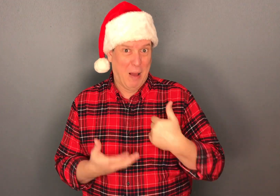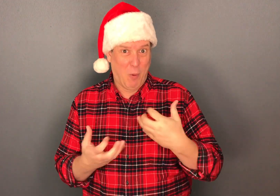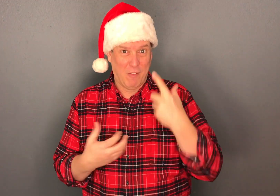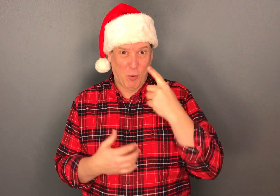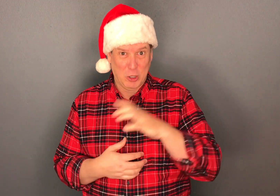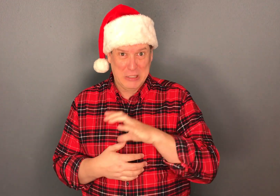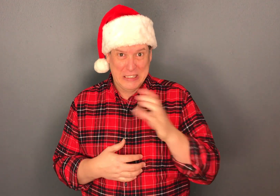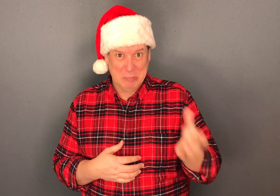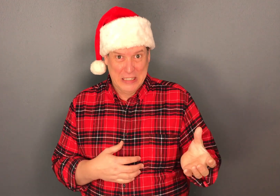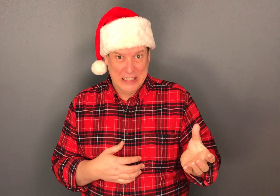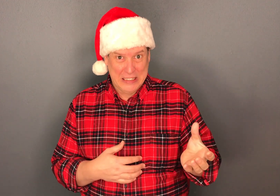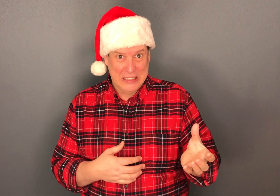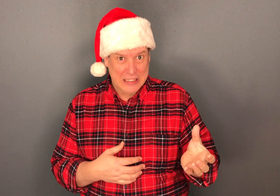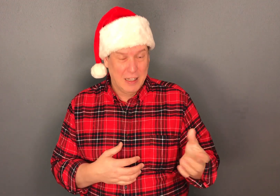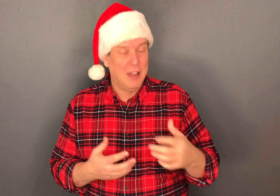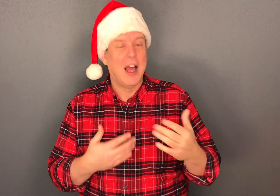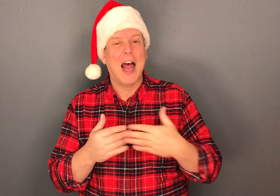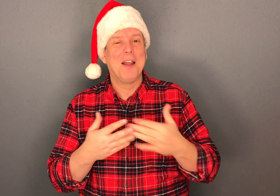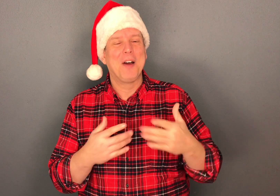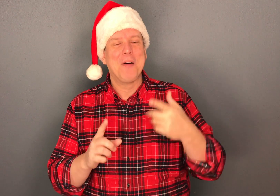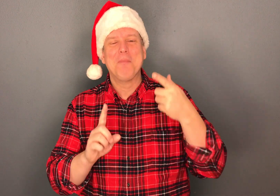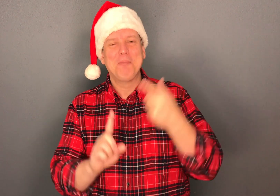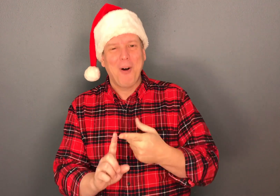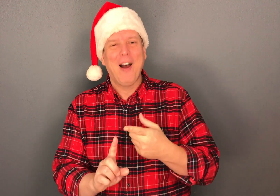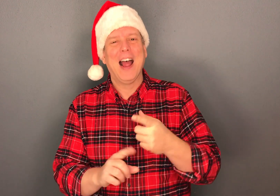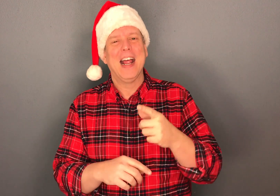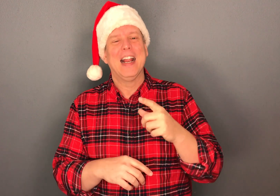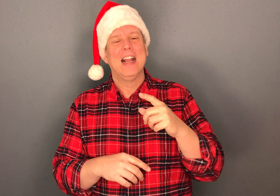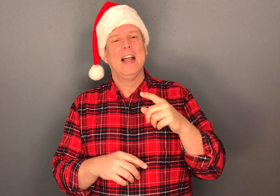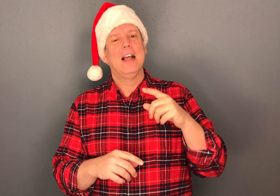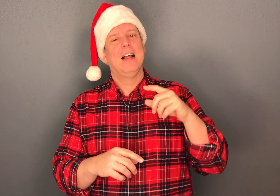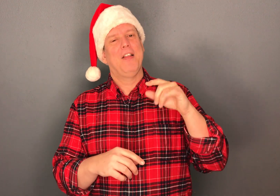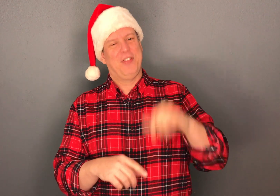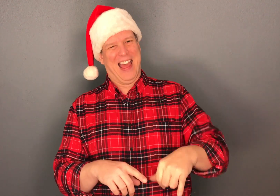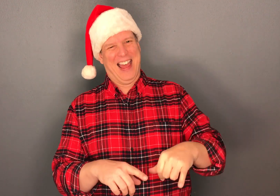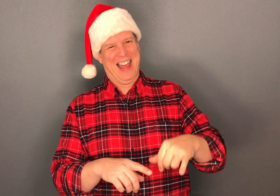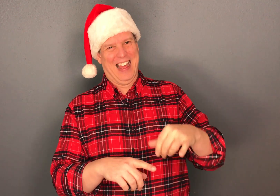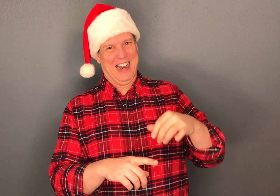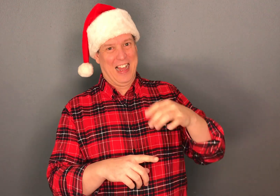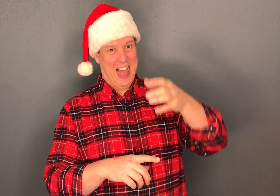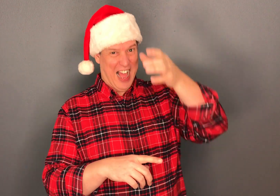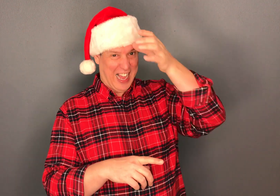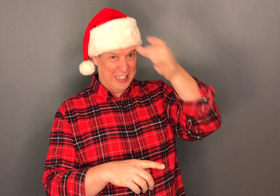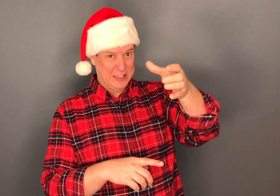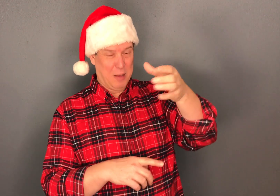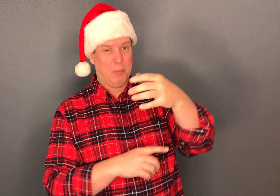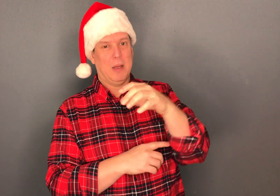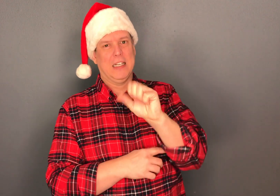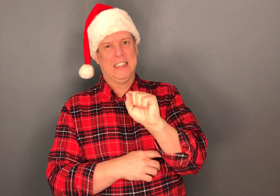I don't know, maybe that's what I want for Christmas! Anyway, the point is that this